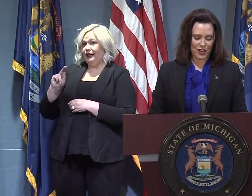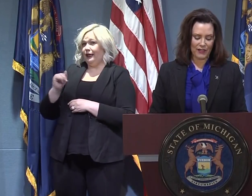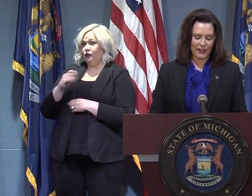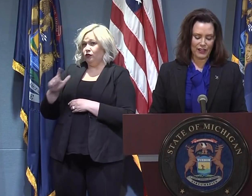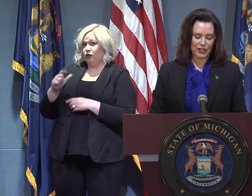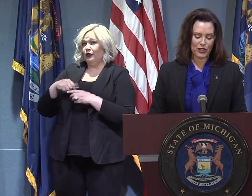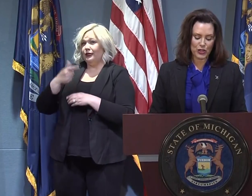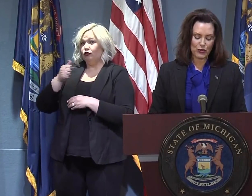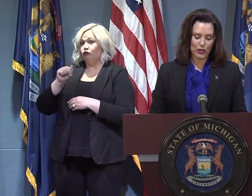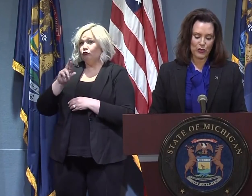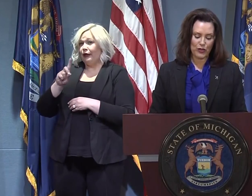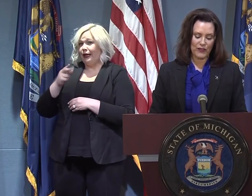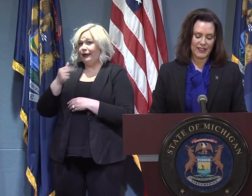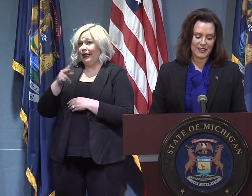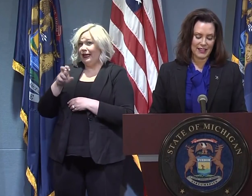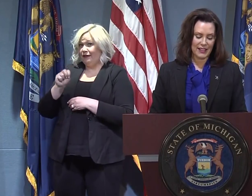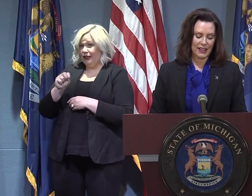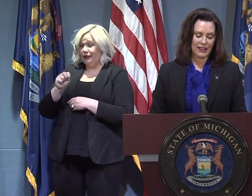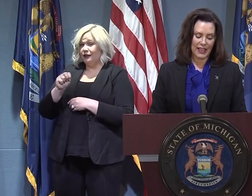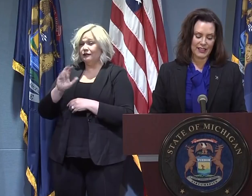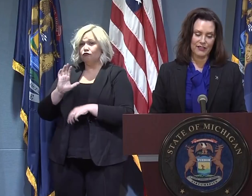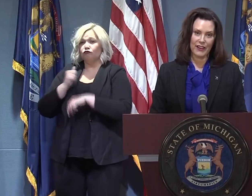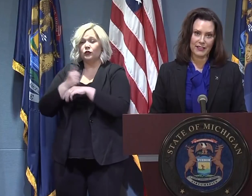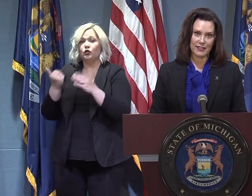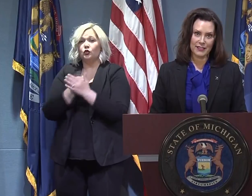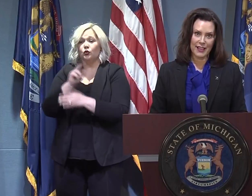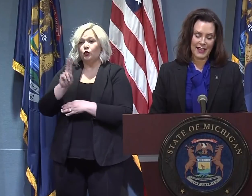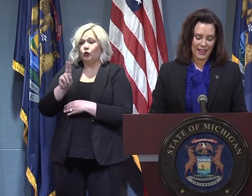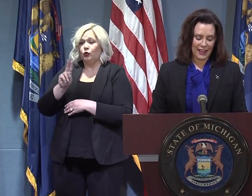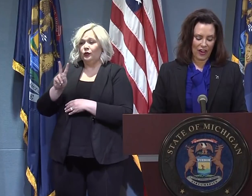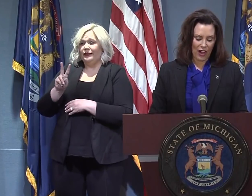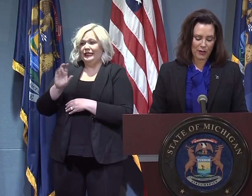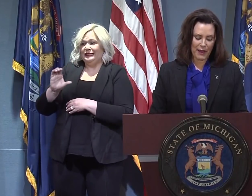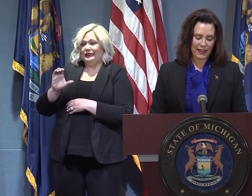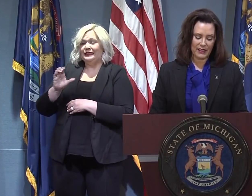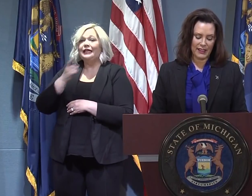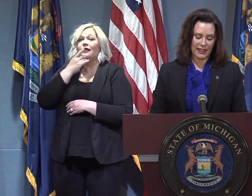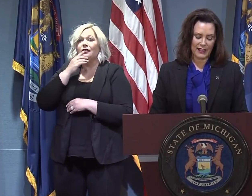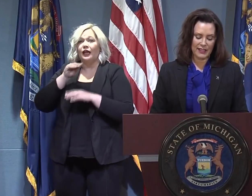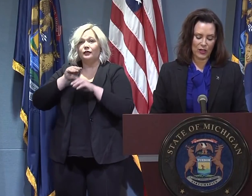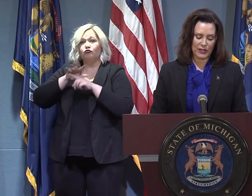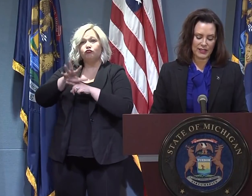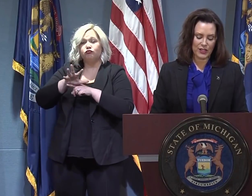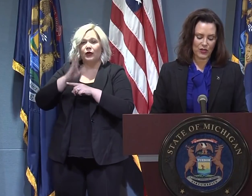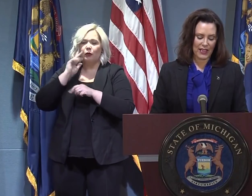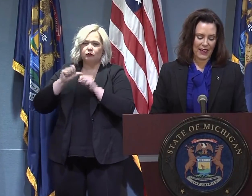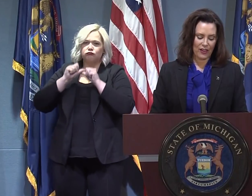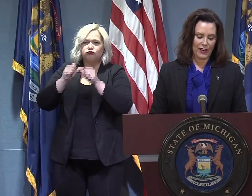SQUARE 1 IS PRODUCING FACE SHIELD COMPONENTS. UV ANGEL IN GRAND HAVEN HAS